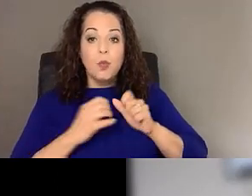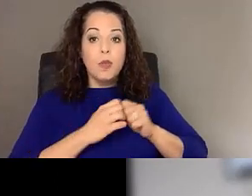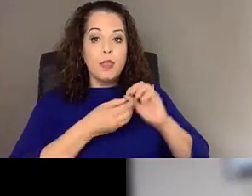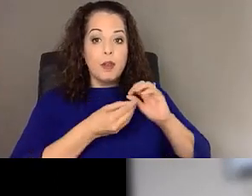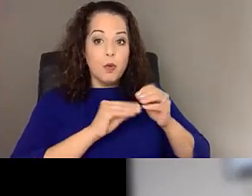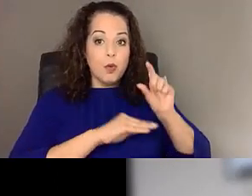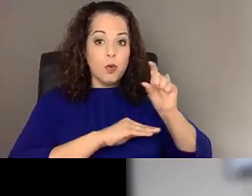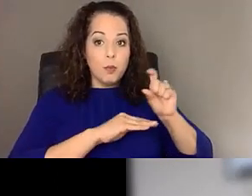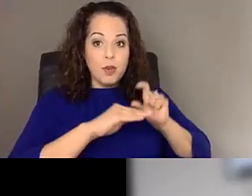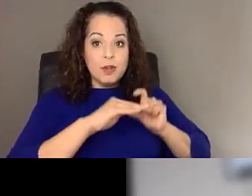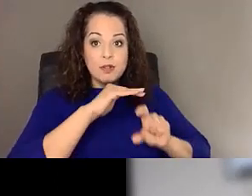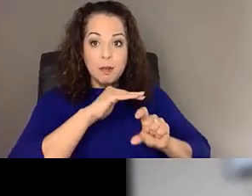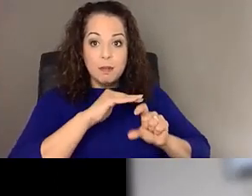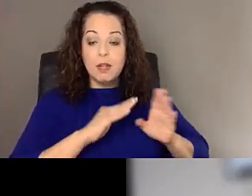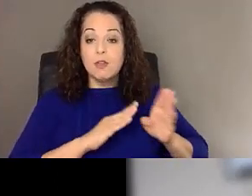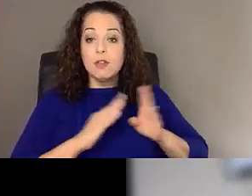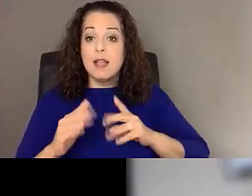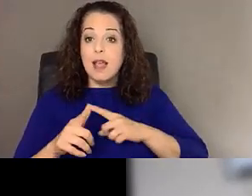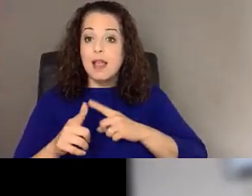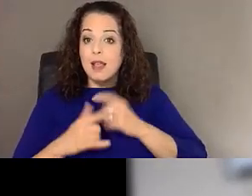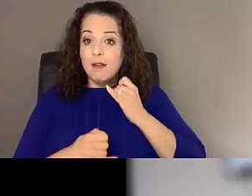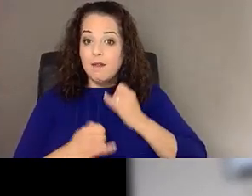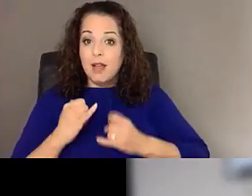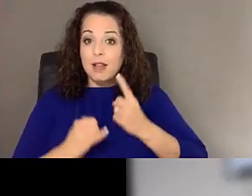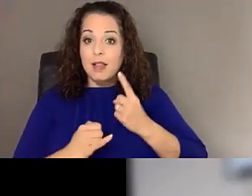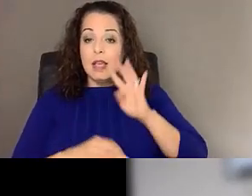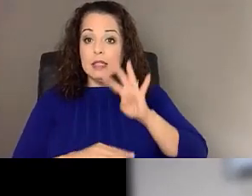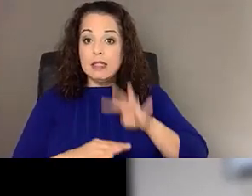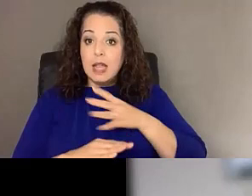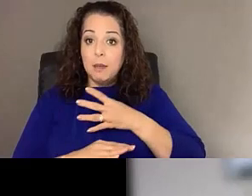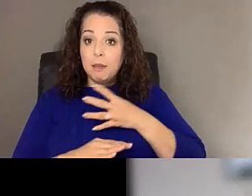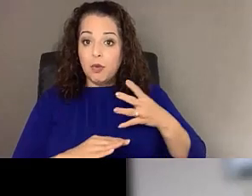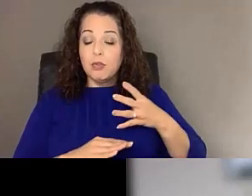And finally, tables are preferable when